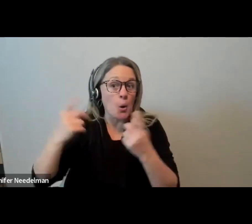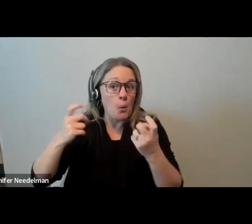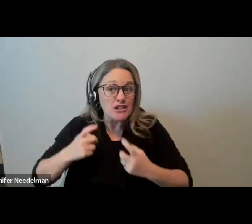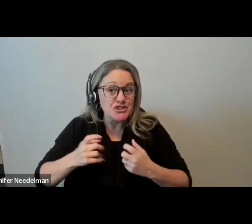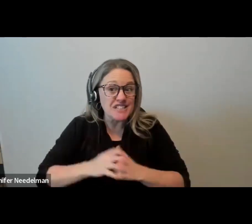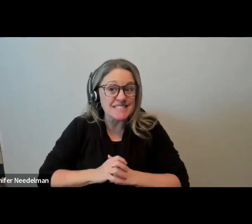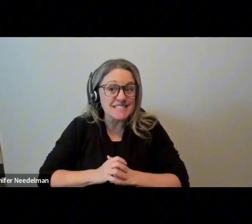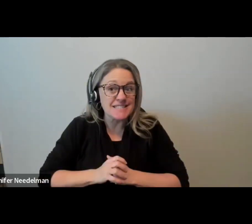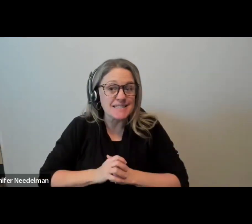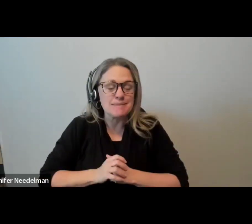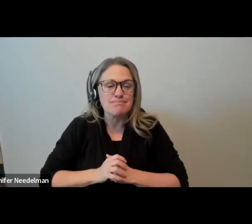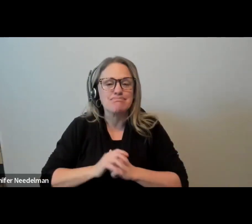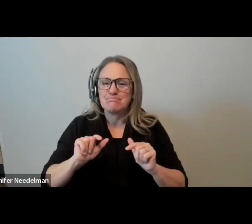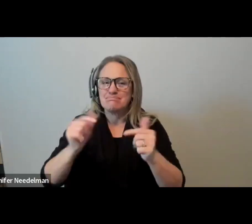that we wanna dig into.